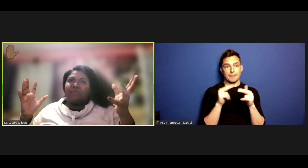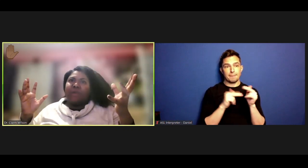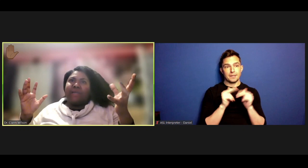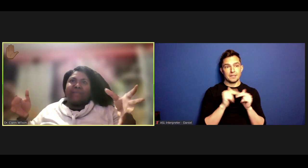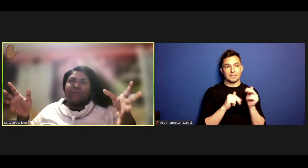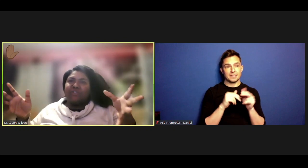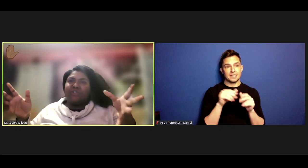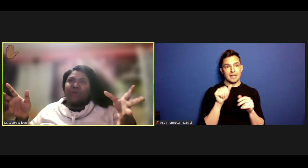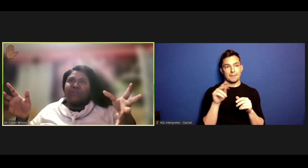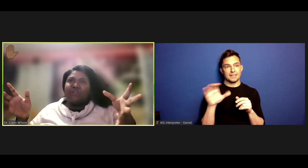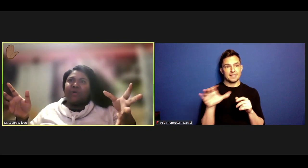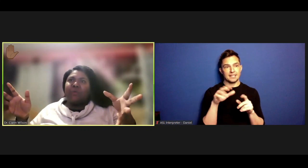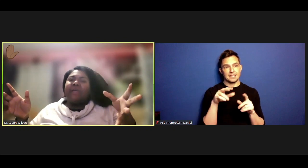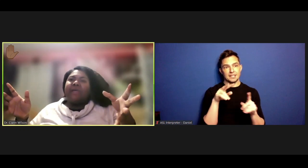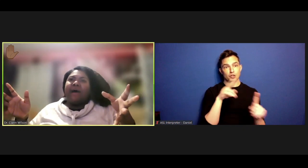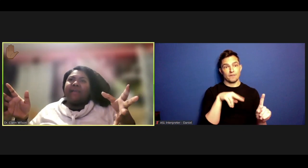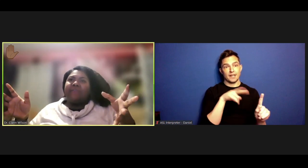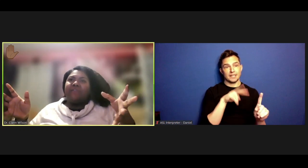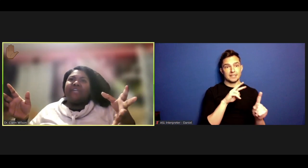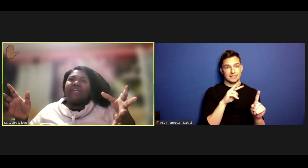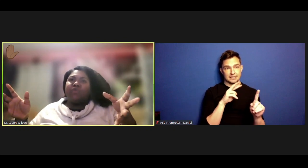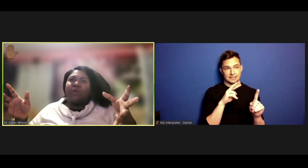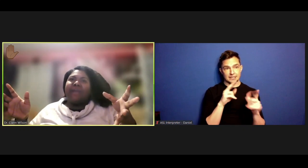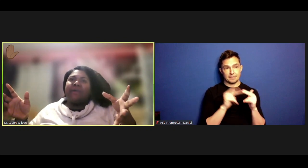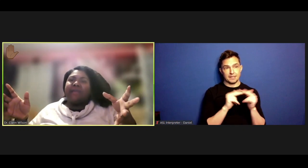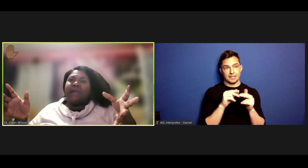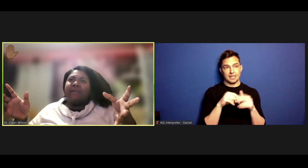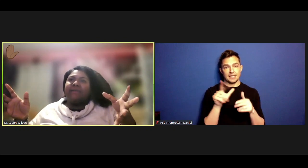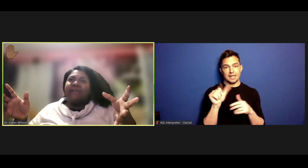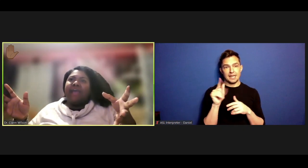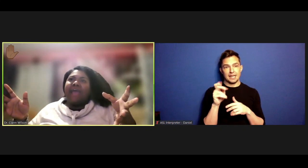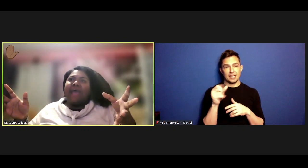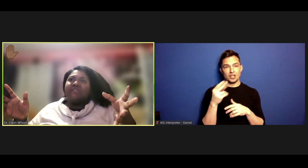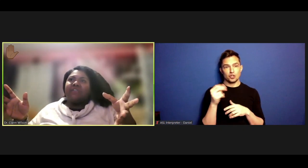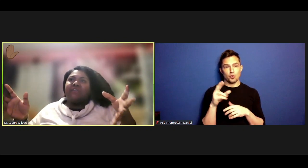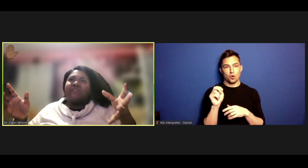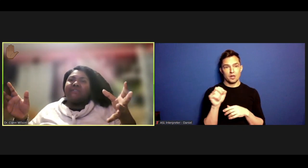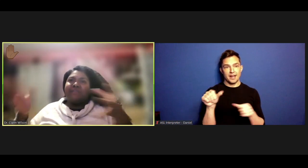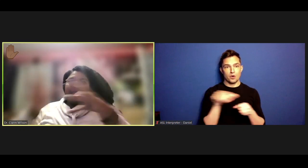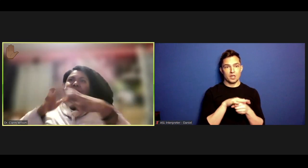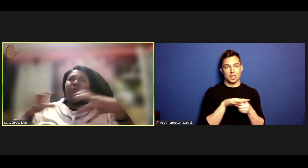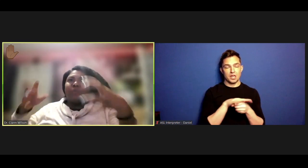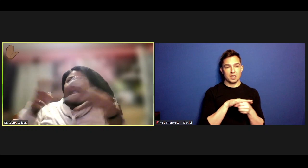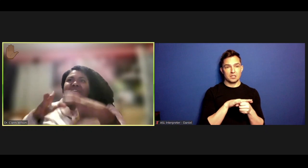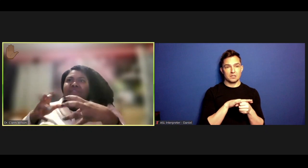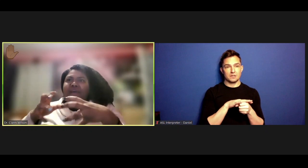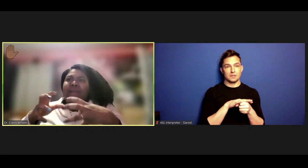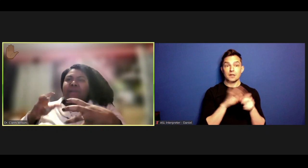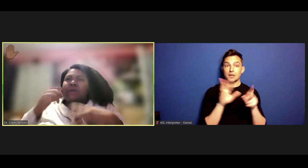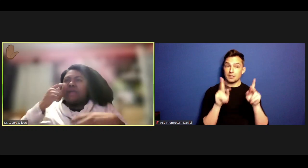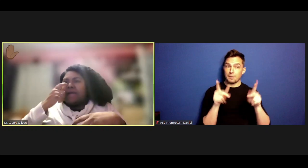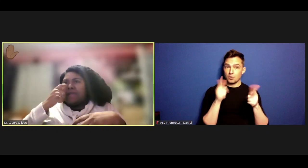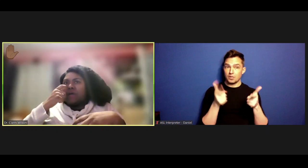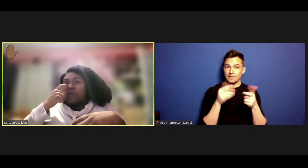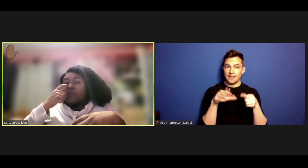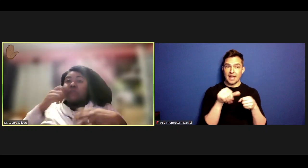right here in Toronto, in the Lakeshore area. And the people who live in that area and other